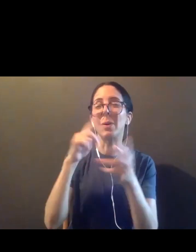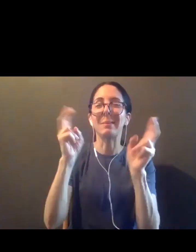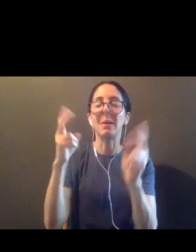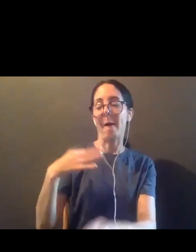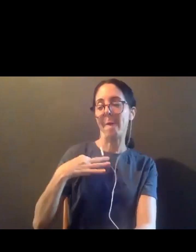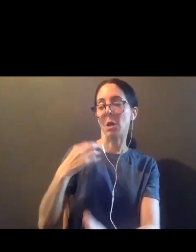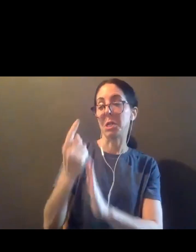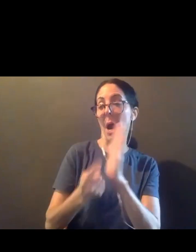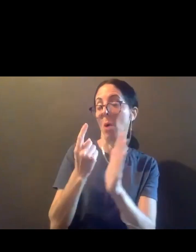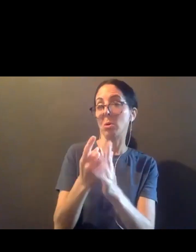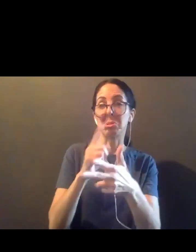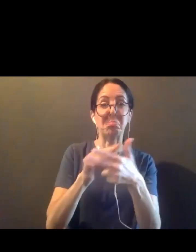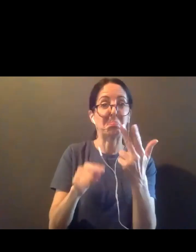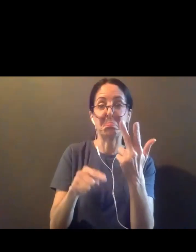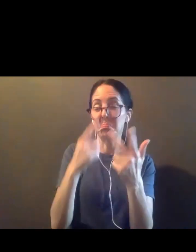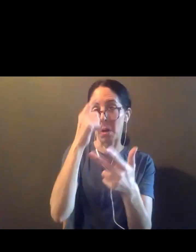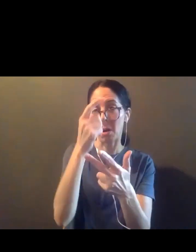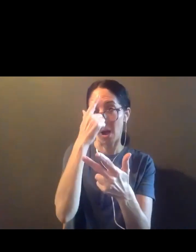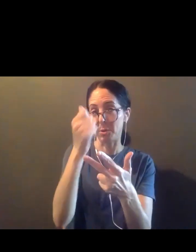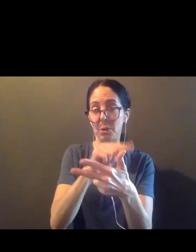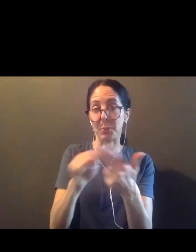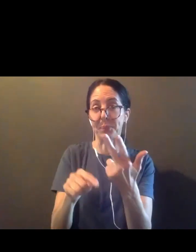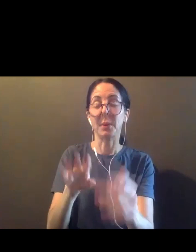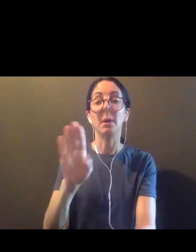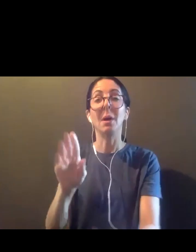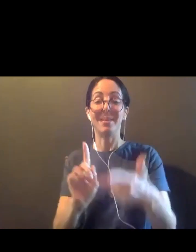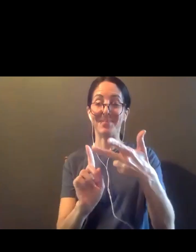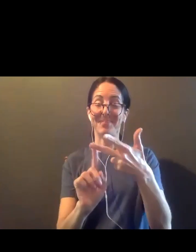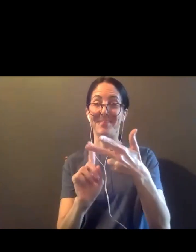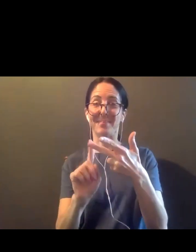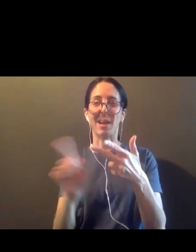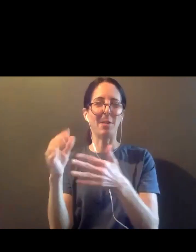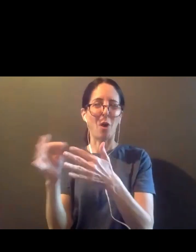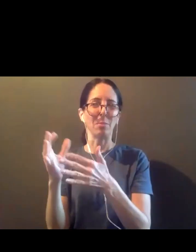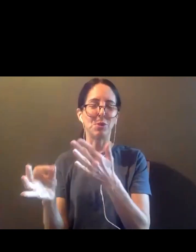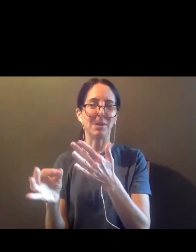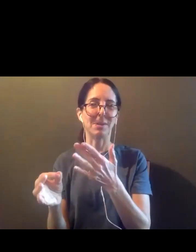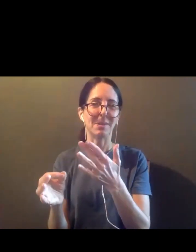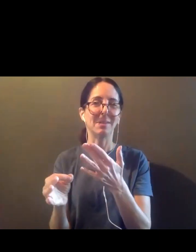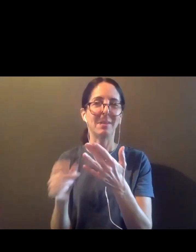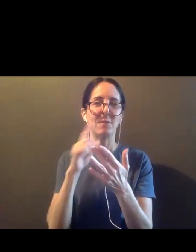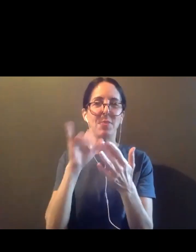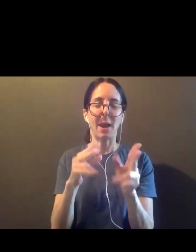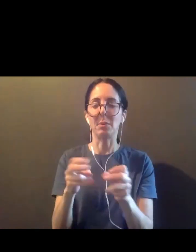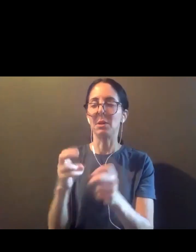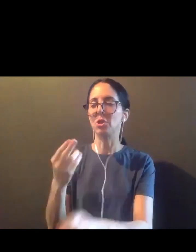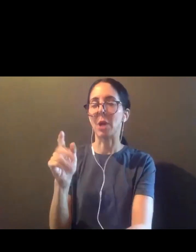There are some guidelines of what you can do for an honorarium, and I’ll include that in the chat as well. That’s from the organization knows as Child-Bright.